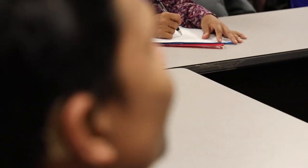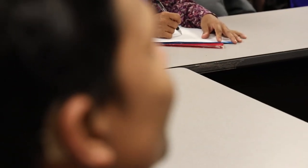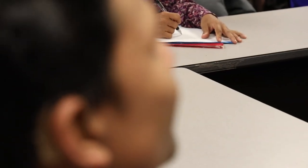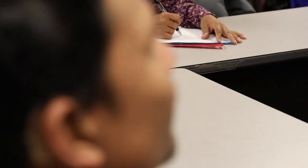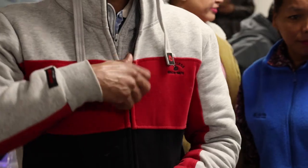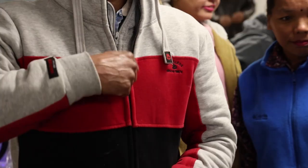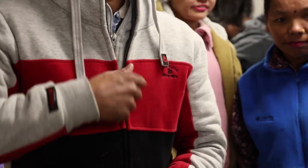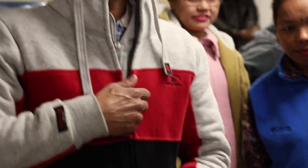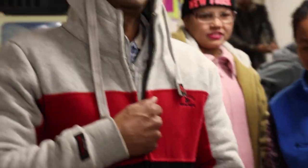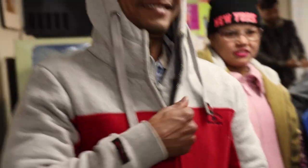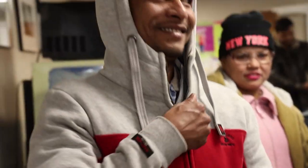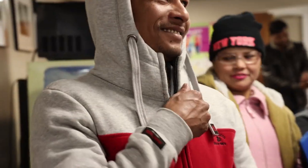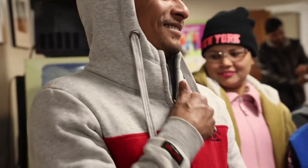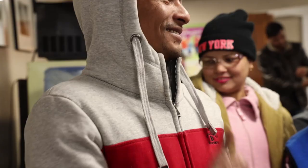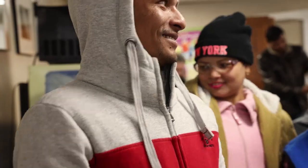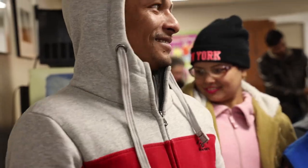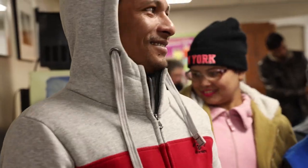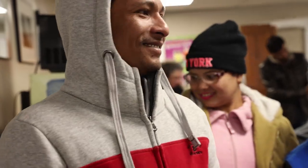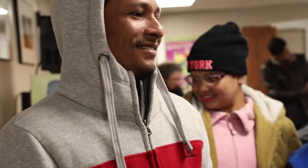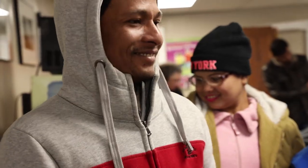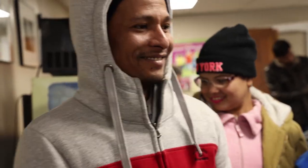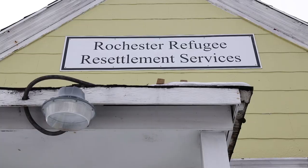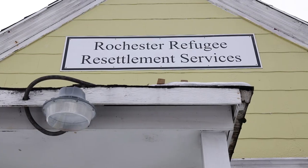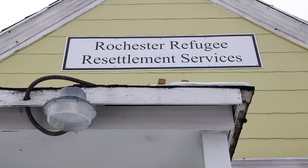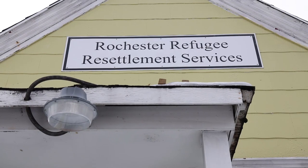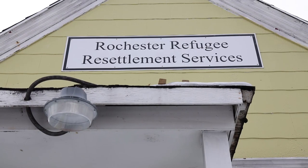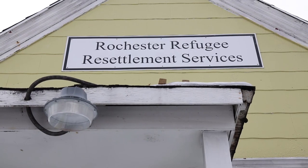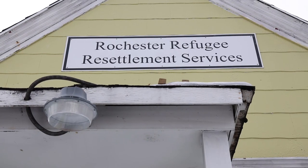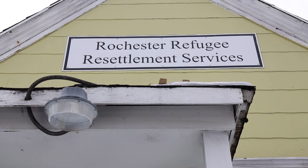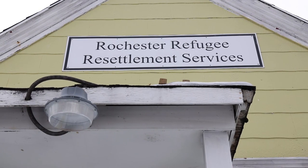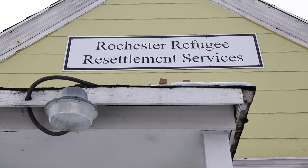(Rob) activities and education and workshops, and when they hear about that,